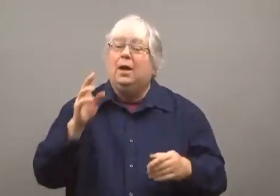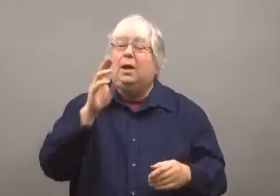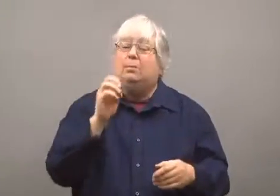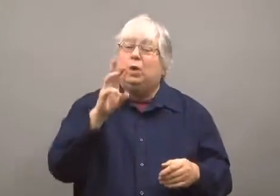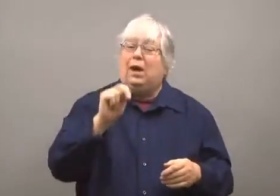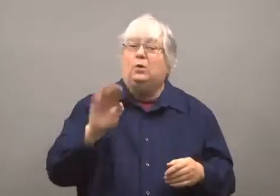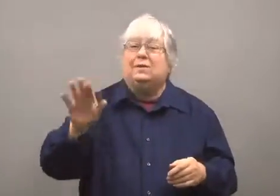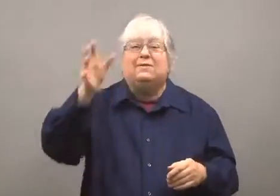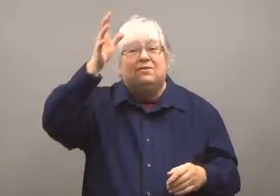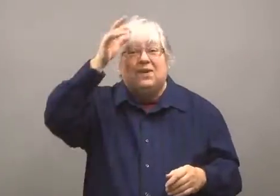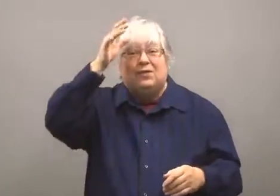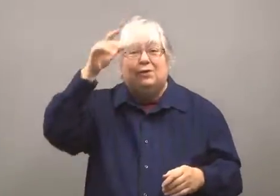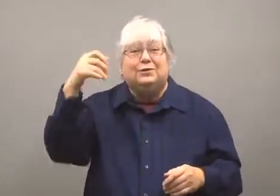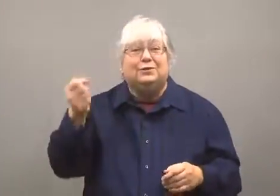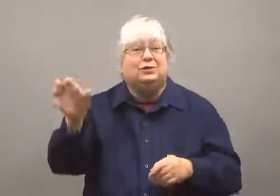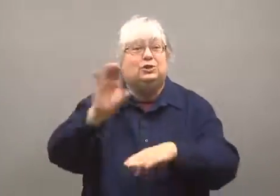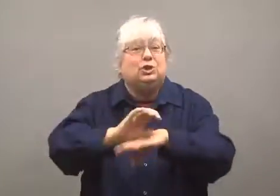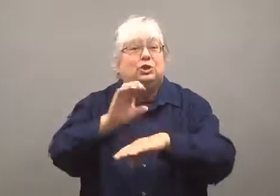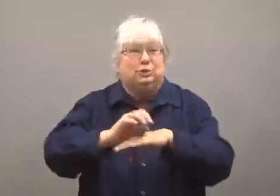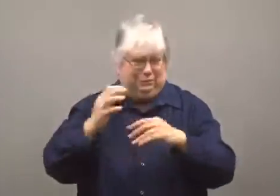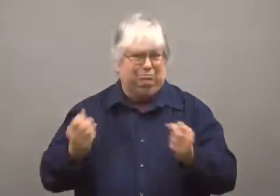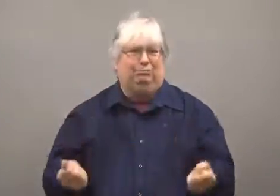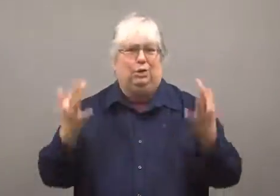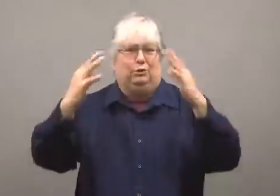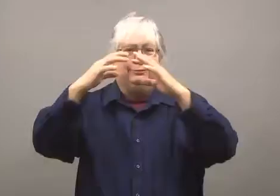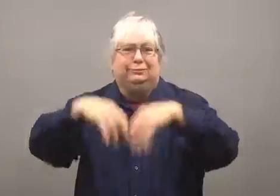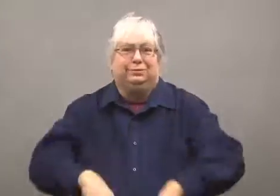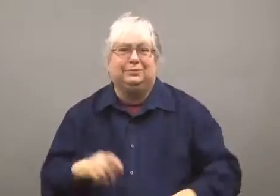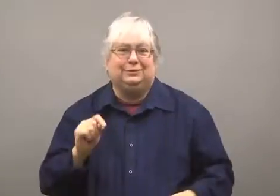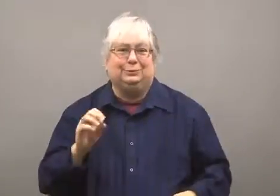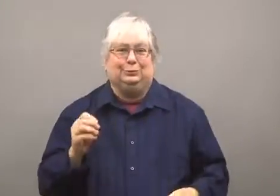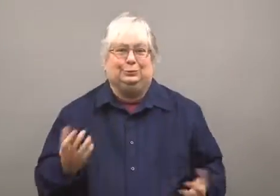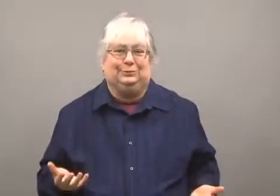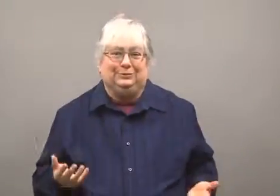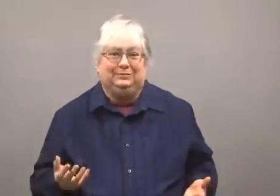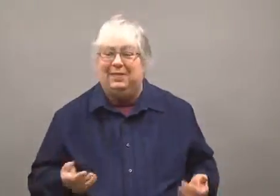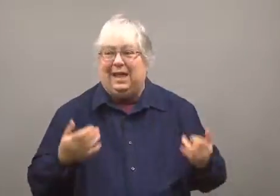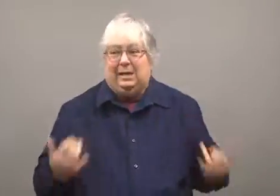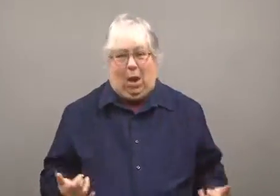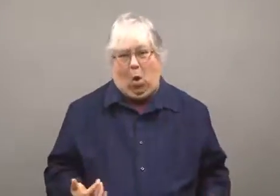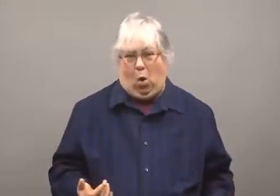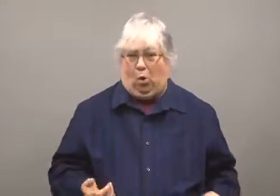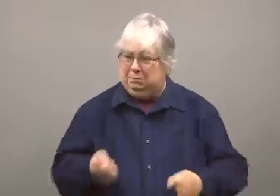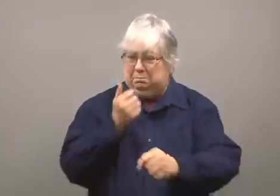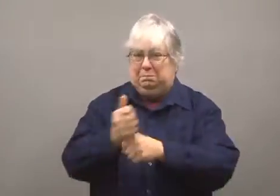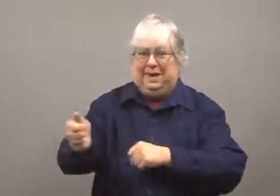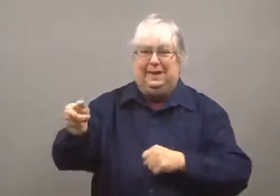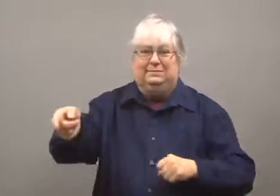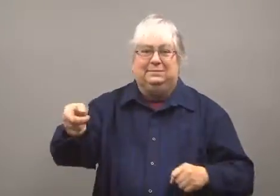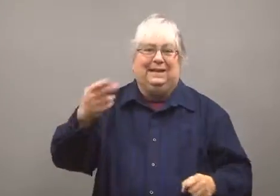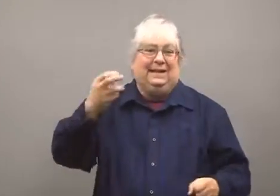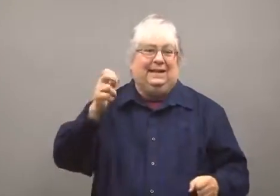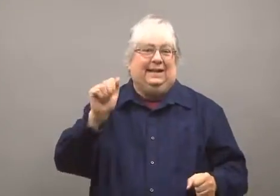Even Brown's father's church was burned down.